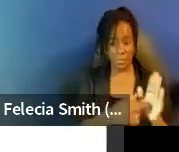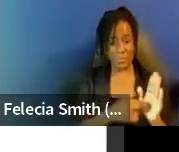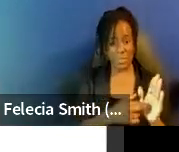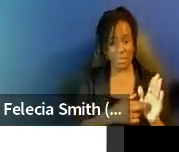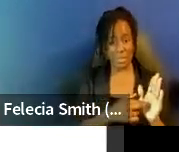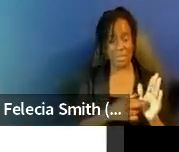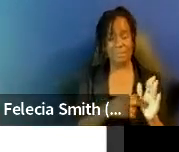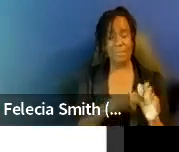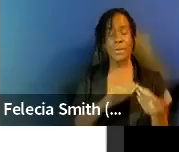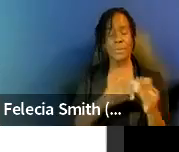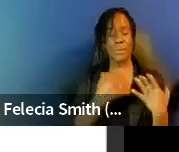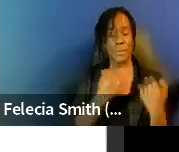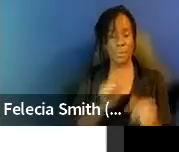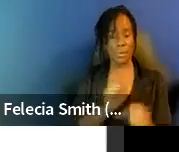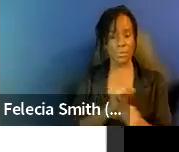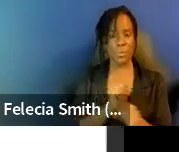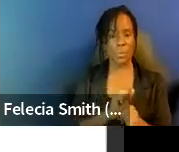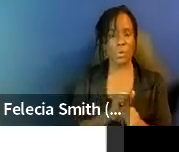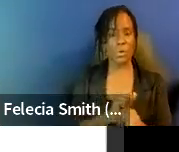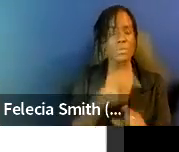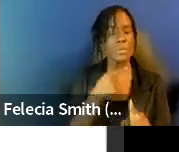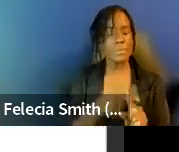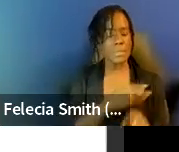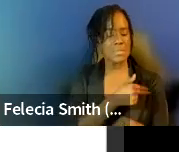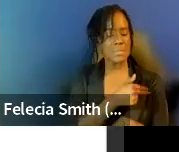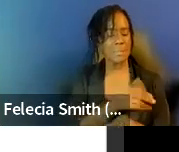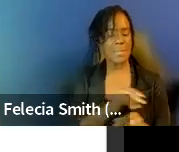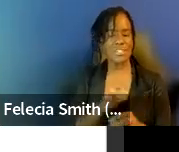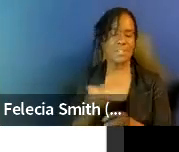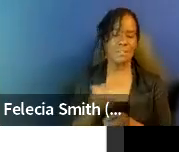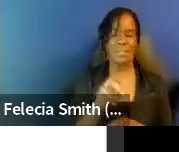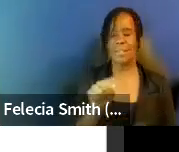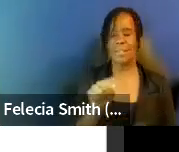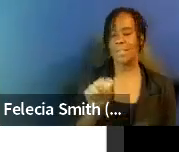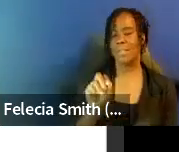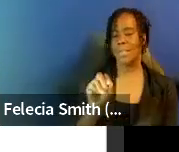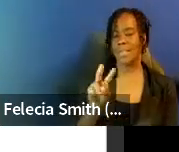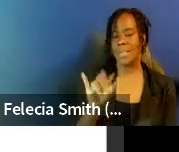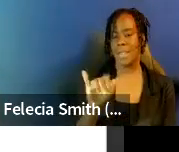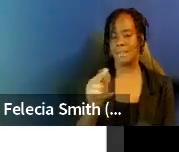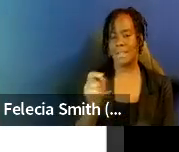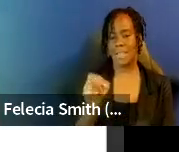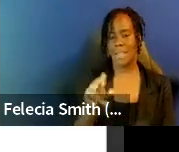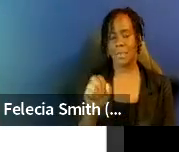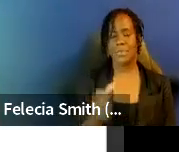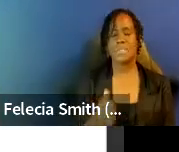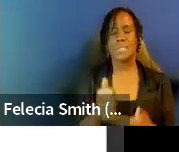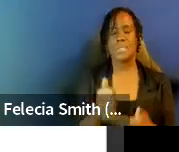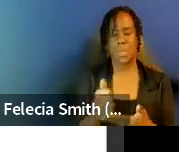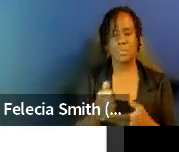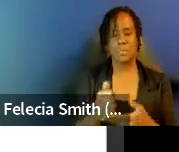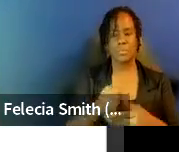telehealth through trusted intermediaries and talk about the importance of responsive technical support and also about